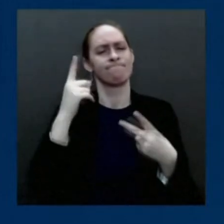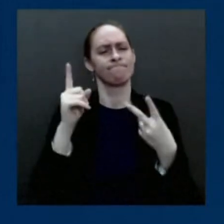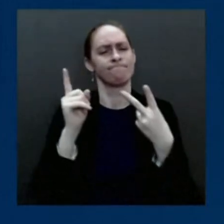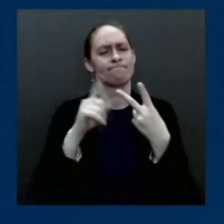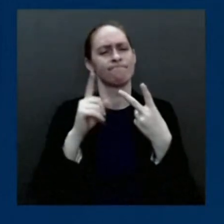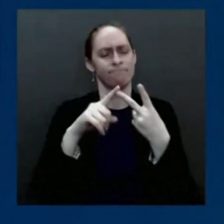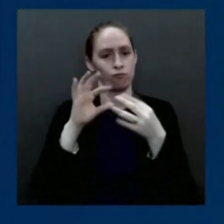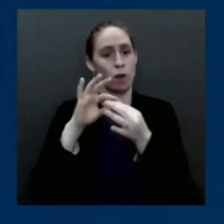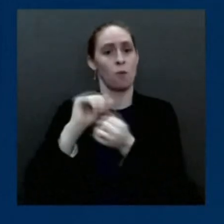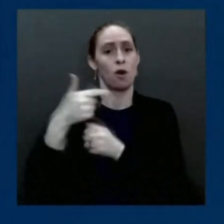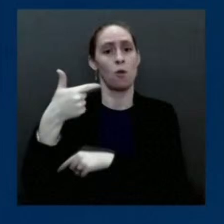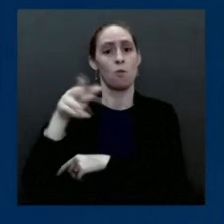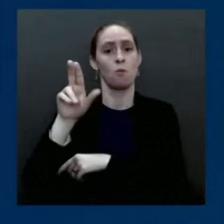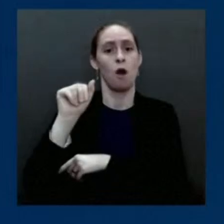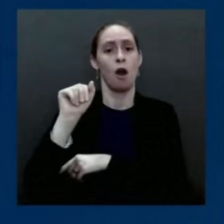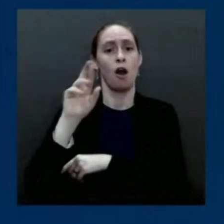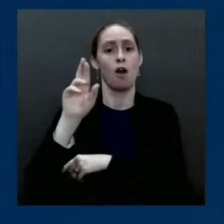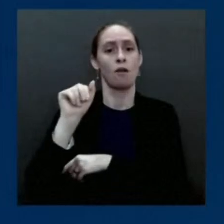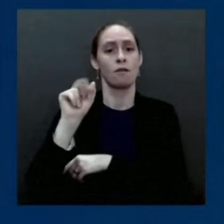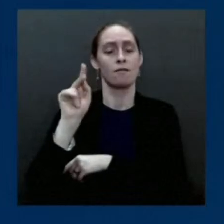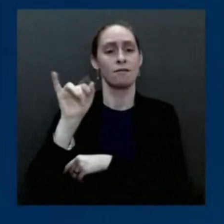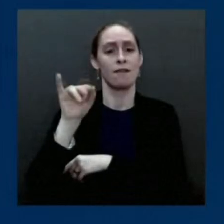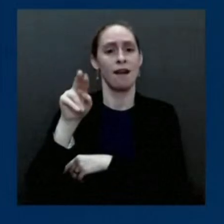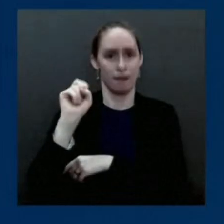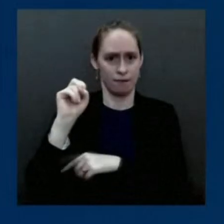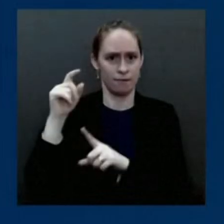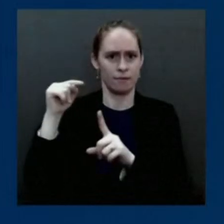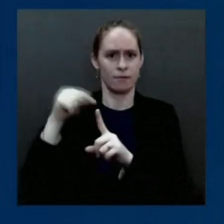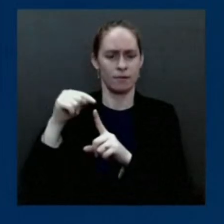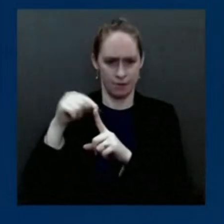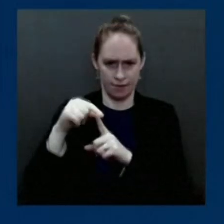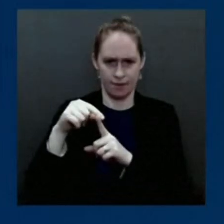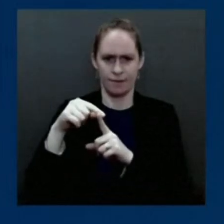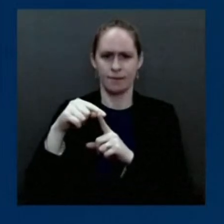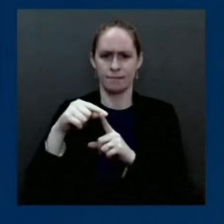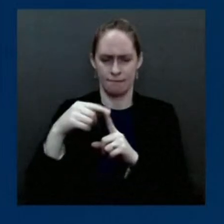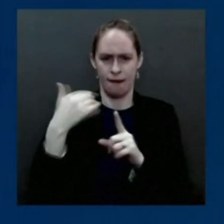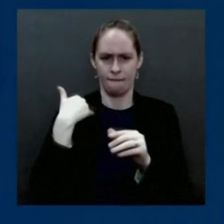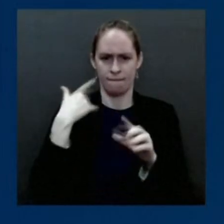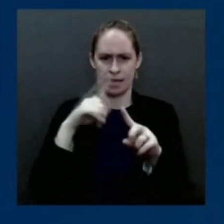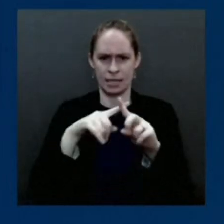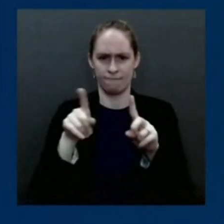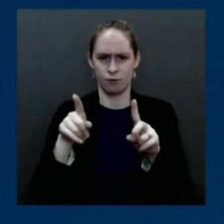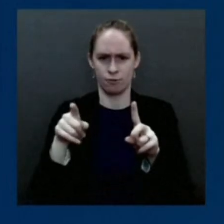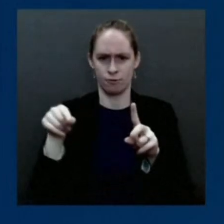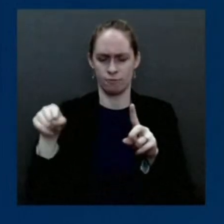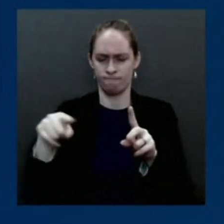DISTINGUISHED BETWEEN PEOPLE WHO ARE UNVACCINATED AND THOSE WHO ARE FULLY VACCINATED BUT